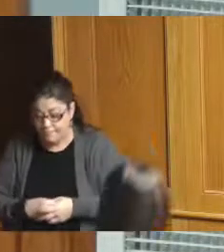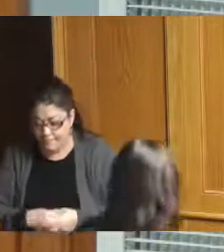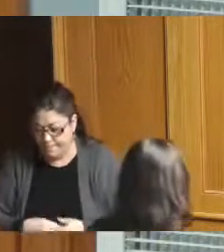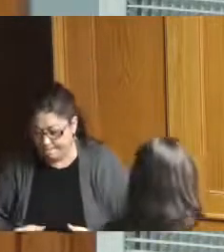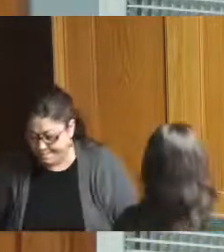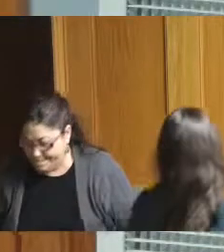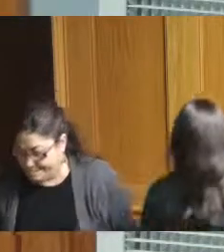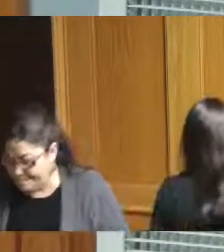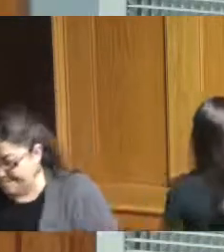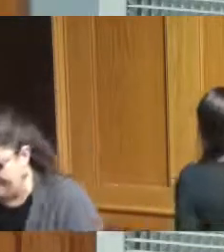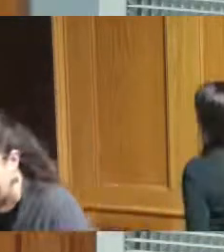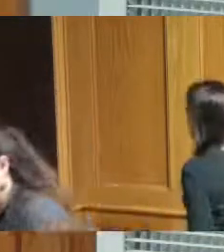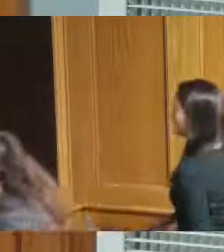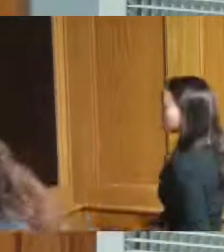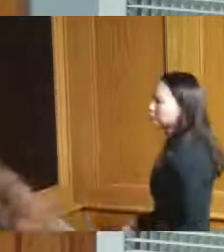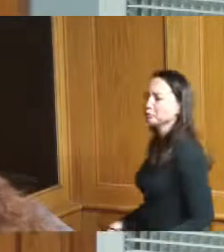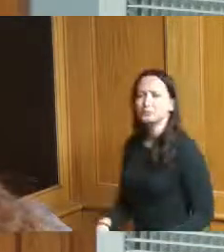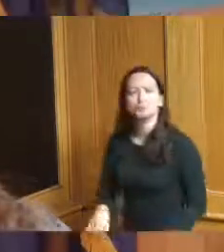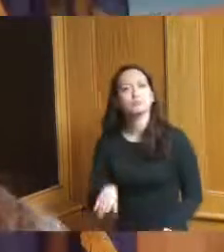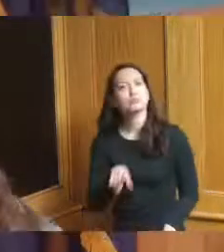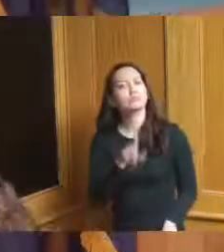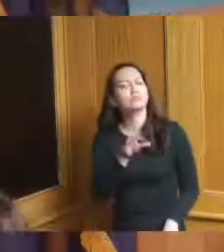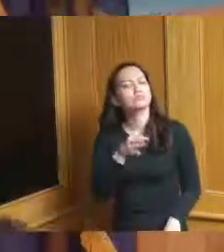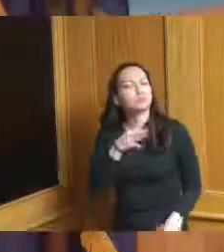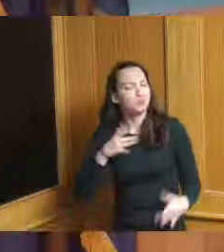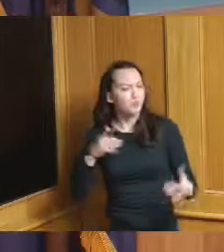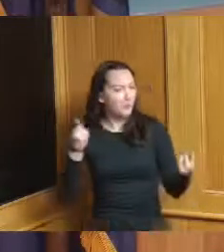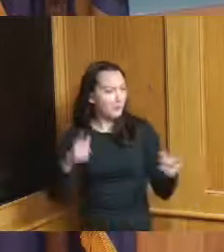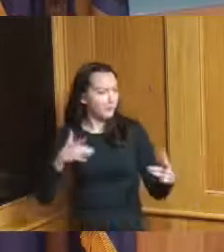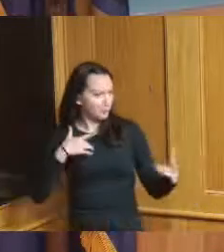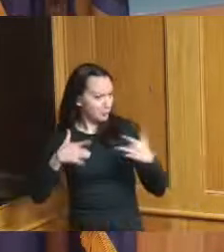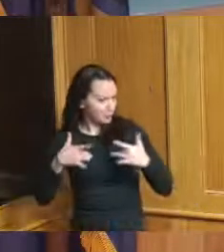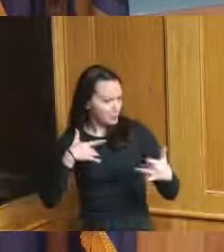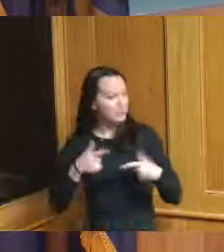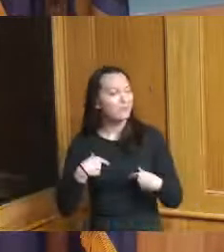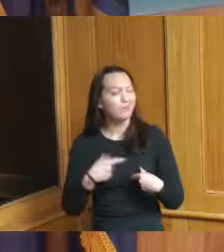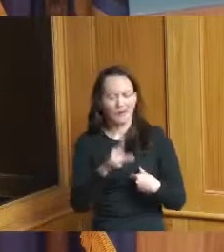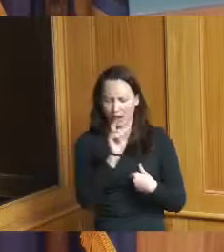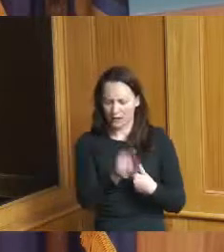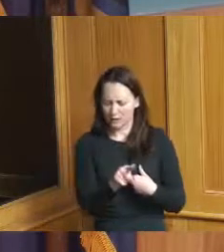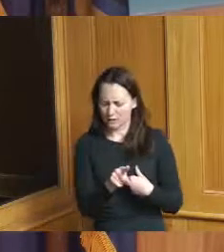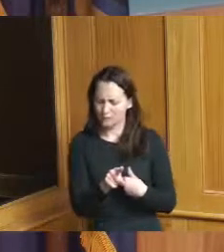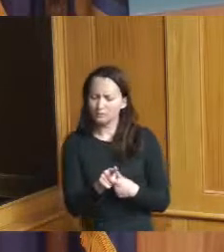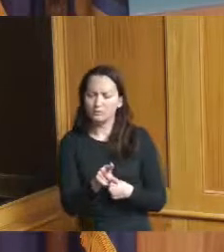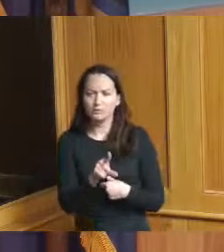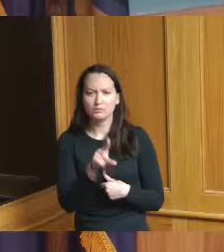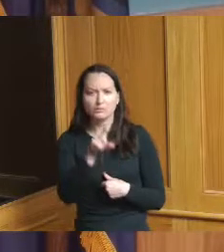and because we were concerned about this I had asked I think before the holiday